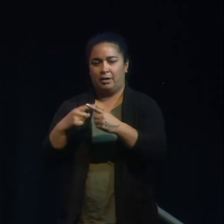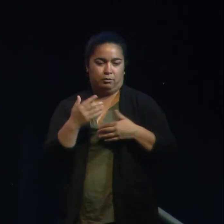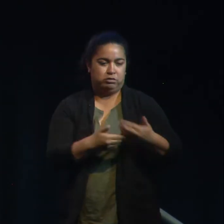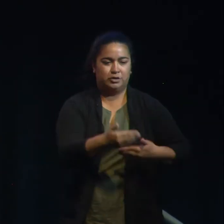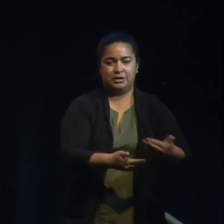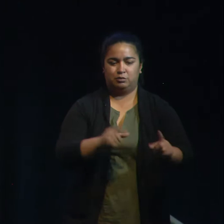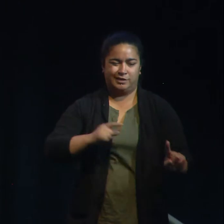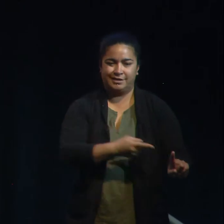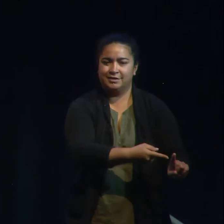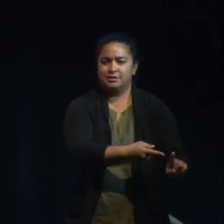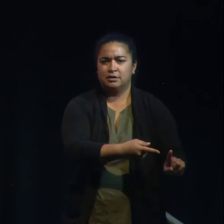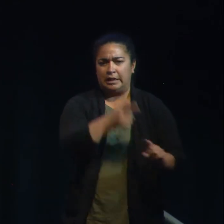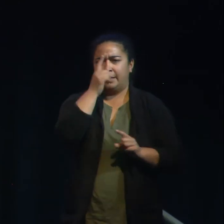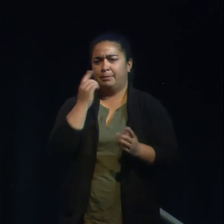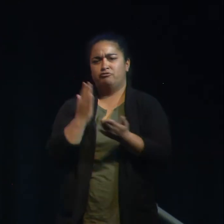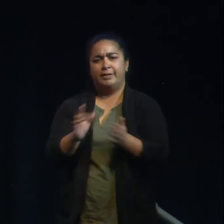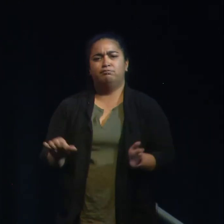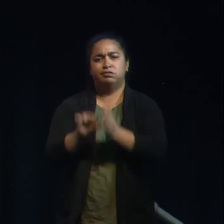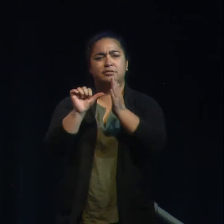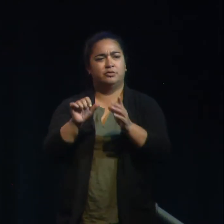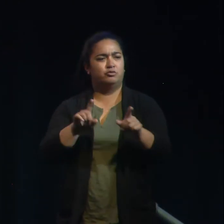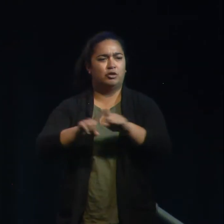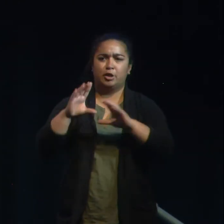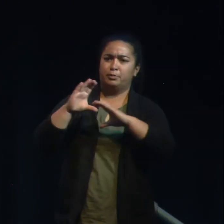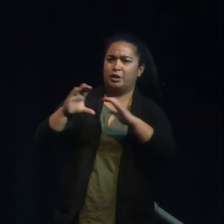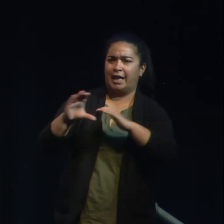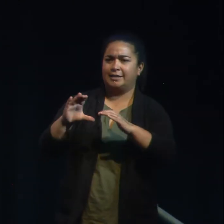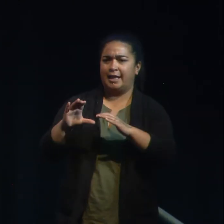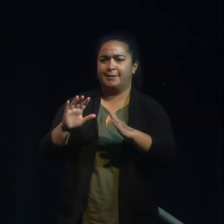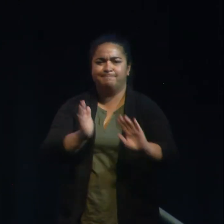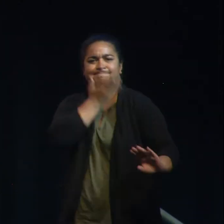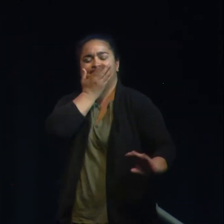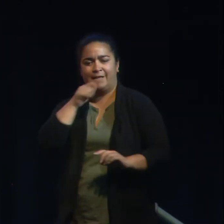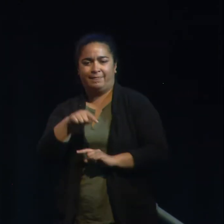actually be quite hard to communicate and get over those perceptions. So people may